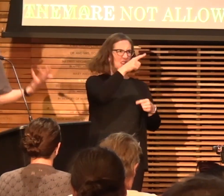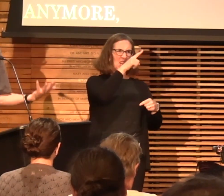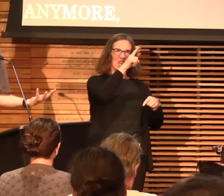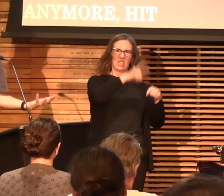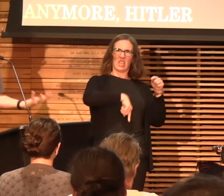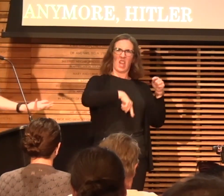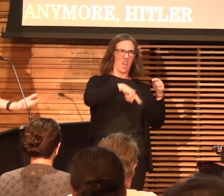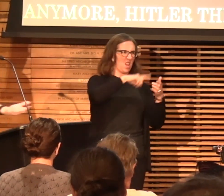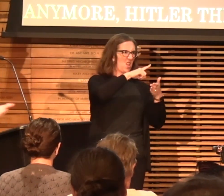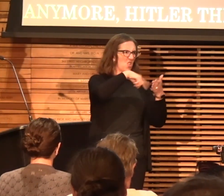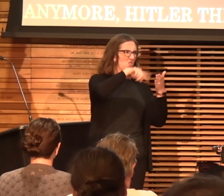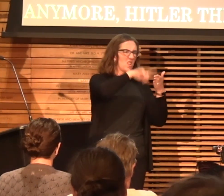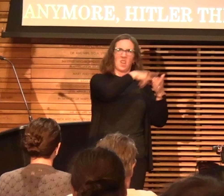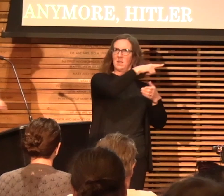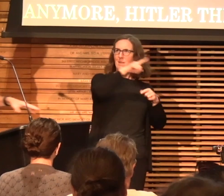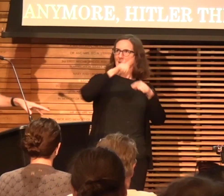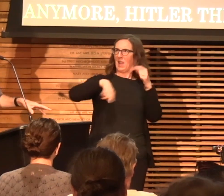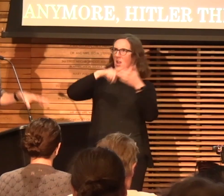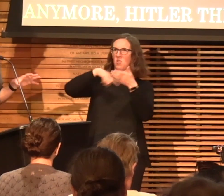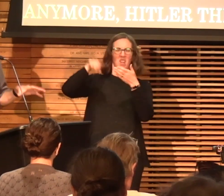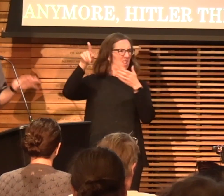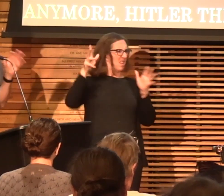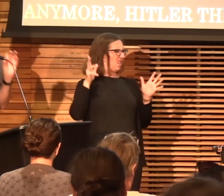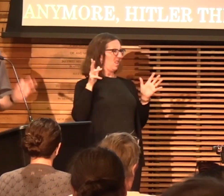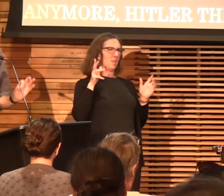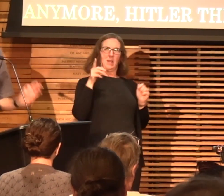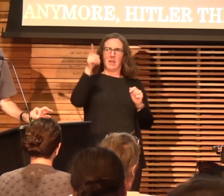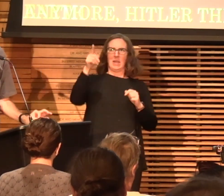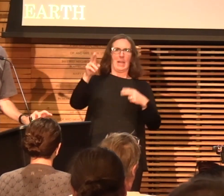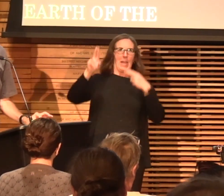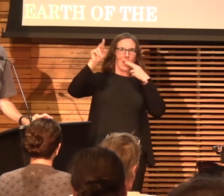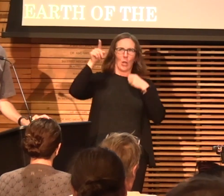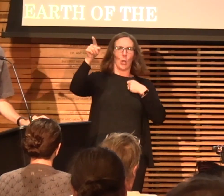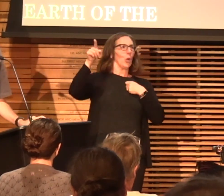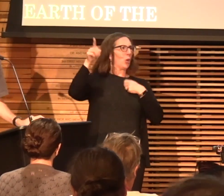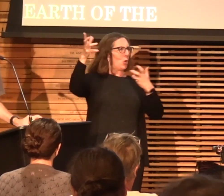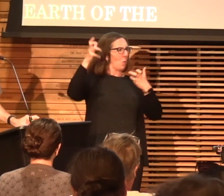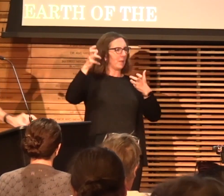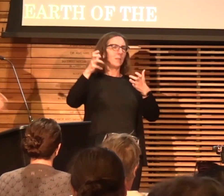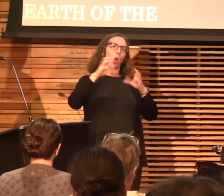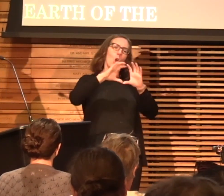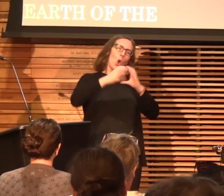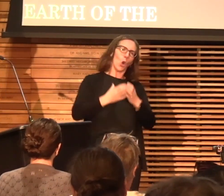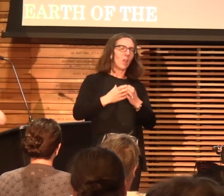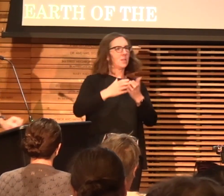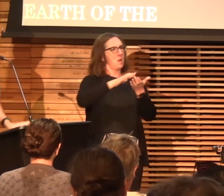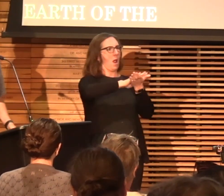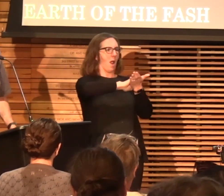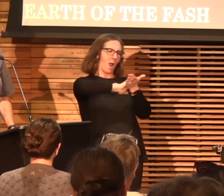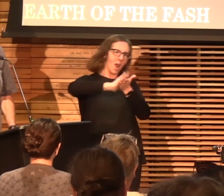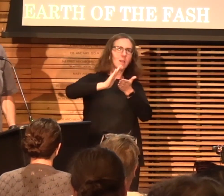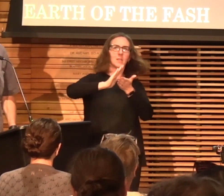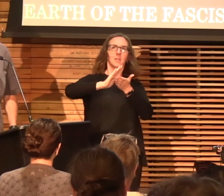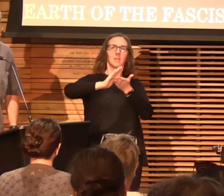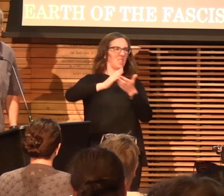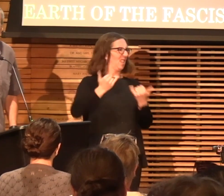Their mission is to cleanse the earth of the typhus of fascism. And suddenly they're not allowed to talk about that anymore,